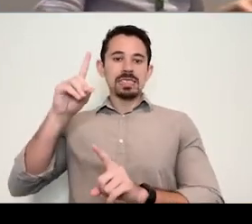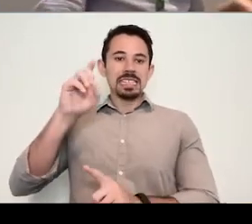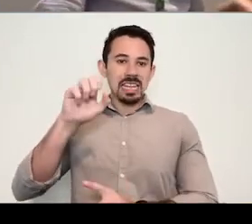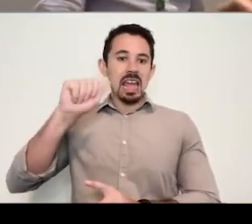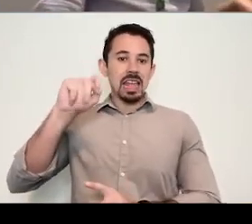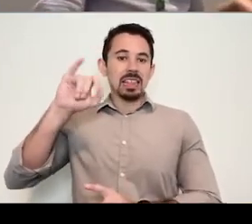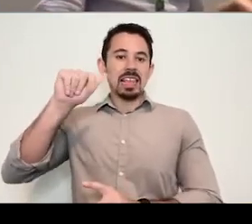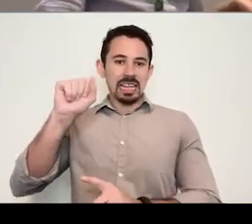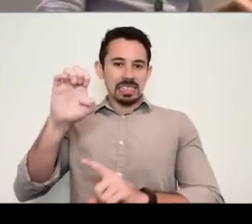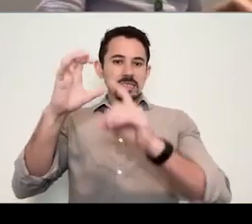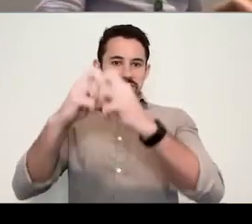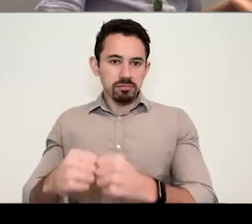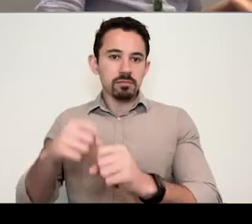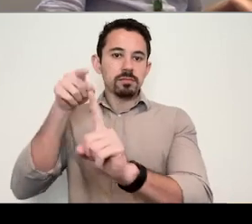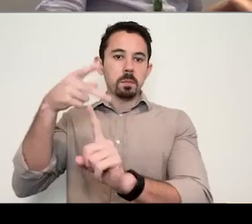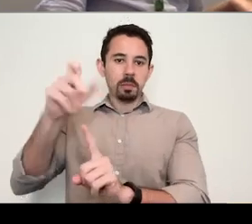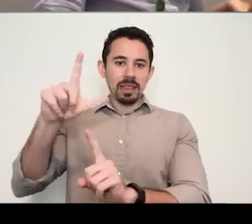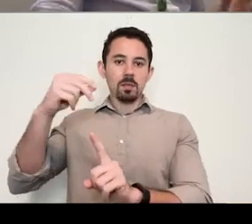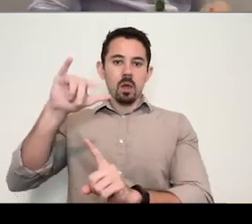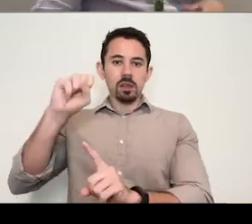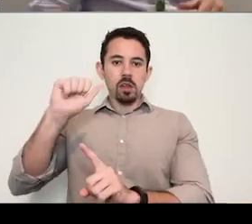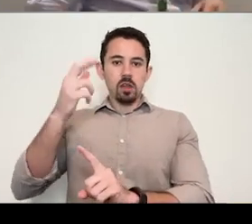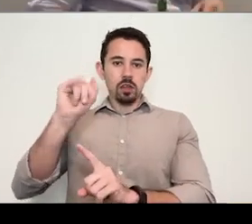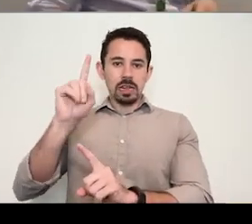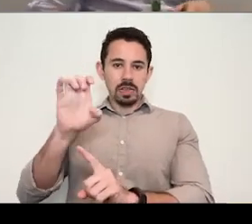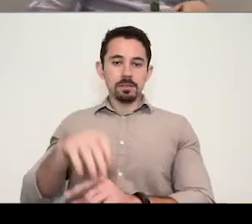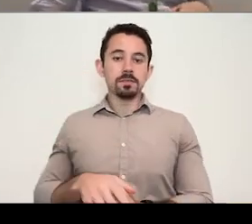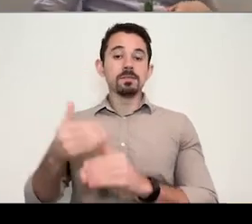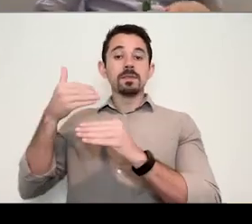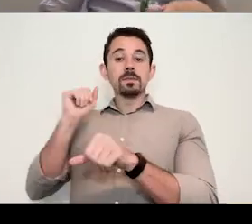identified catalytic point mutants abrogating this activity in vitro on a pseudosubstrate.